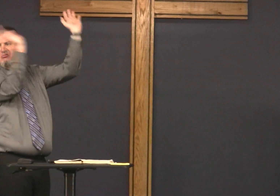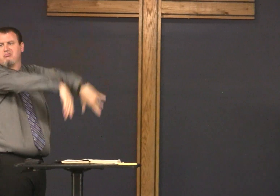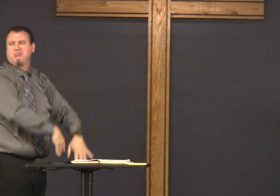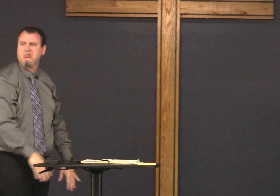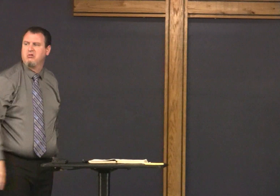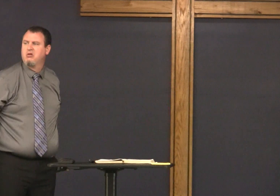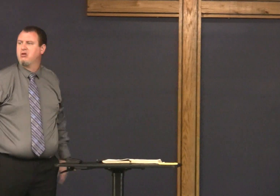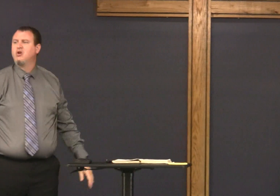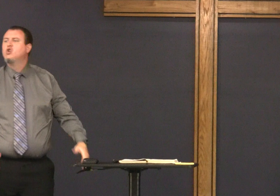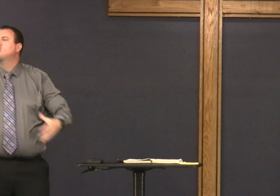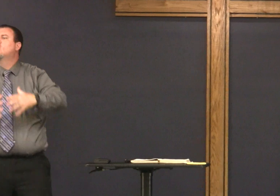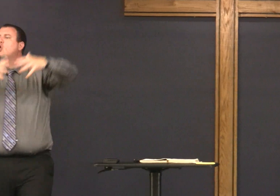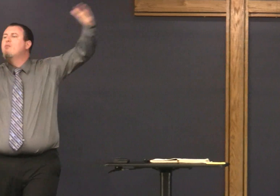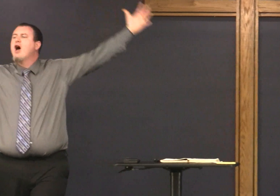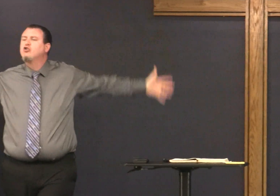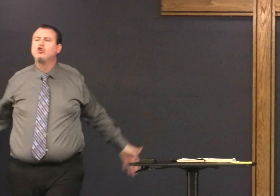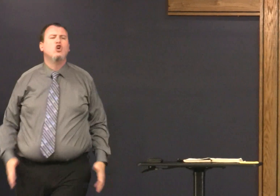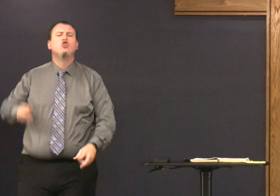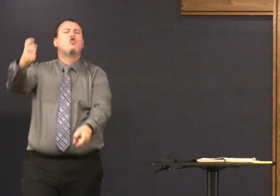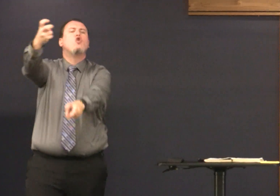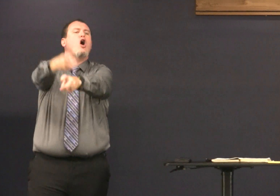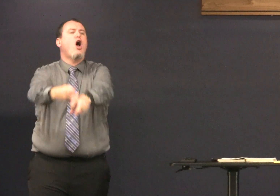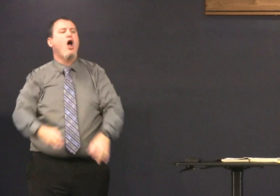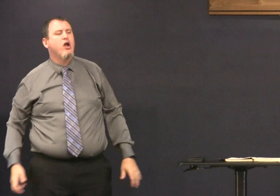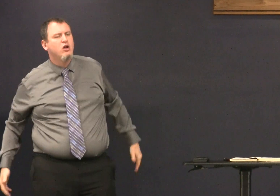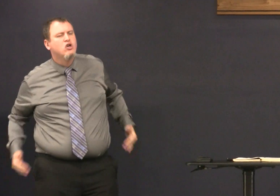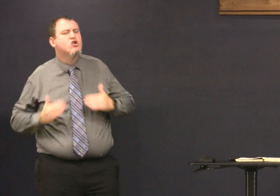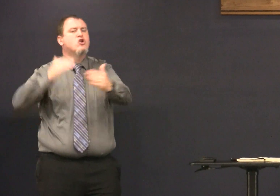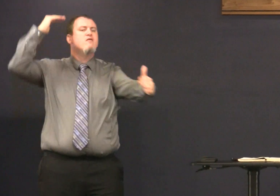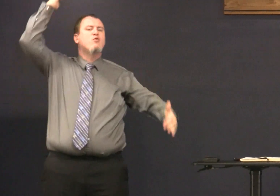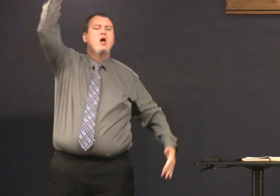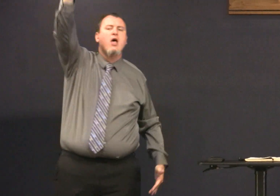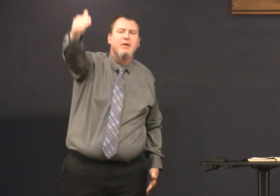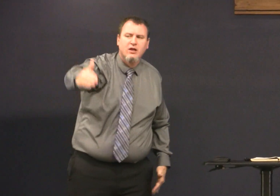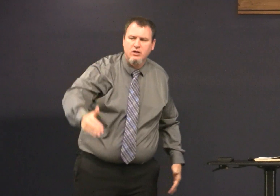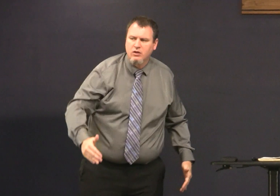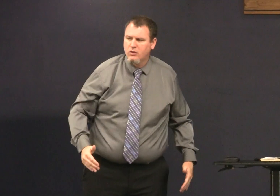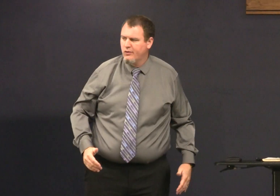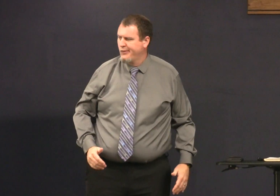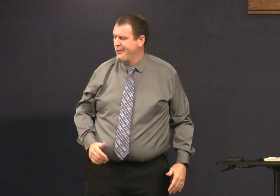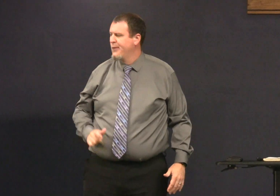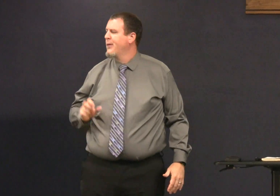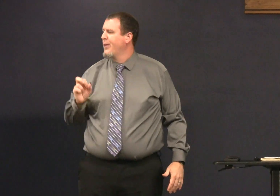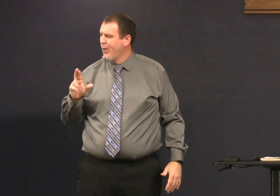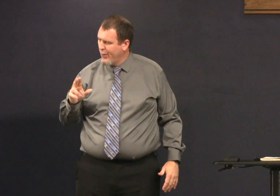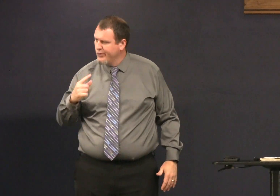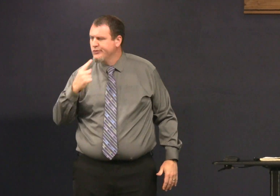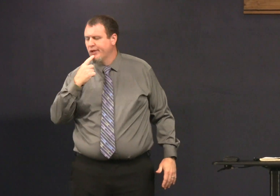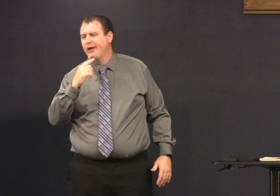and just break that relationship and move on it's too hard it's too much work it's too much to overcome